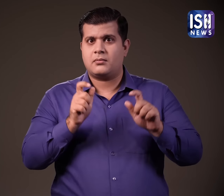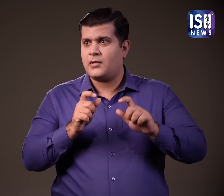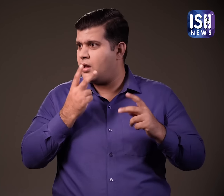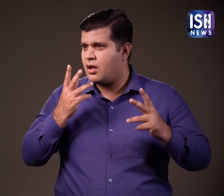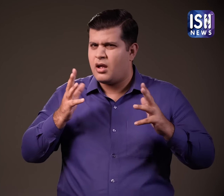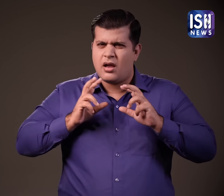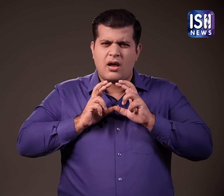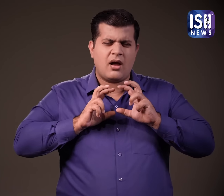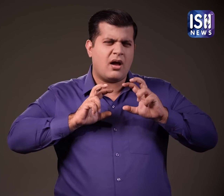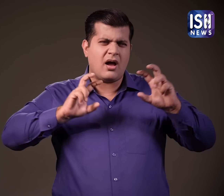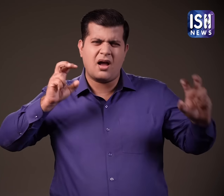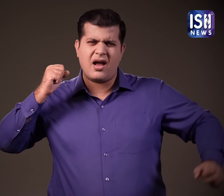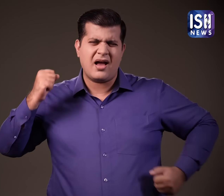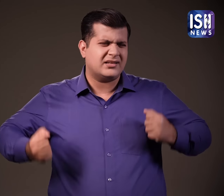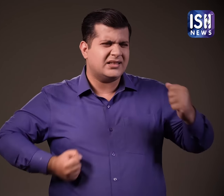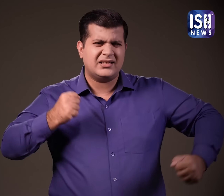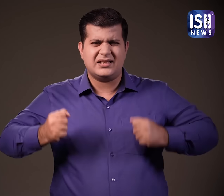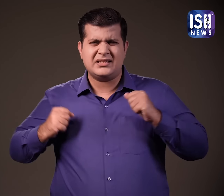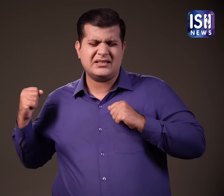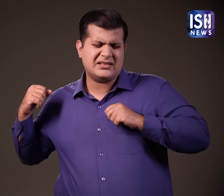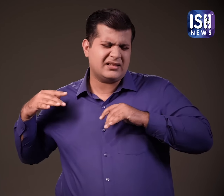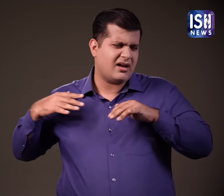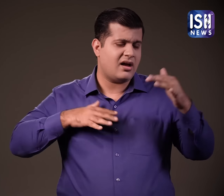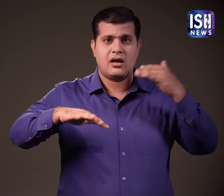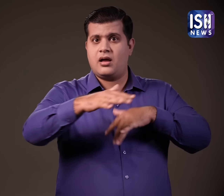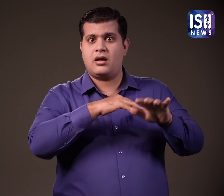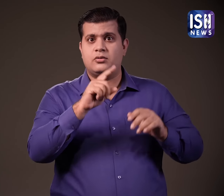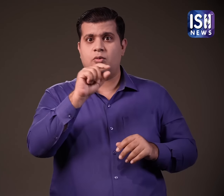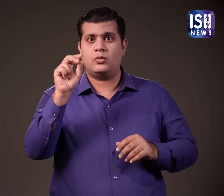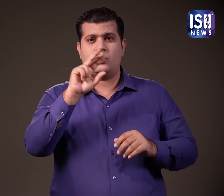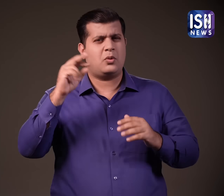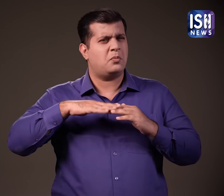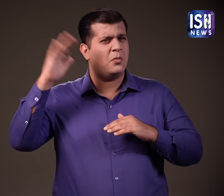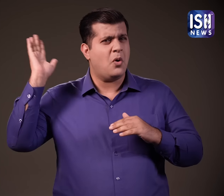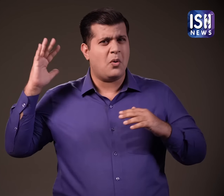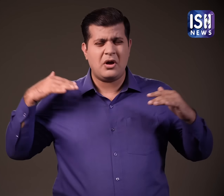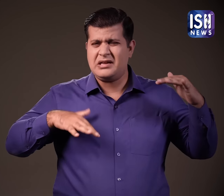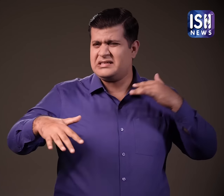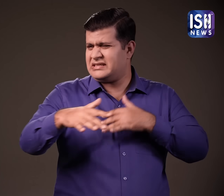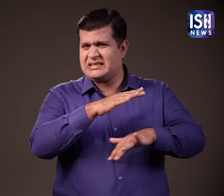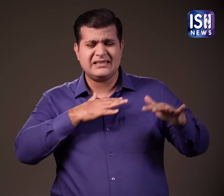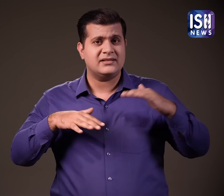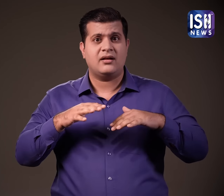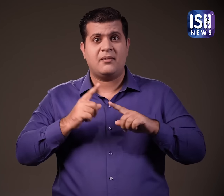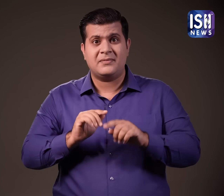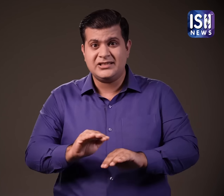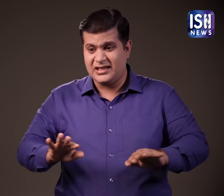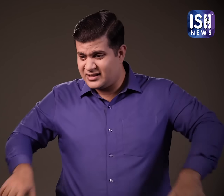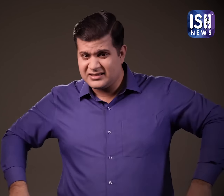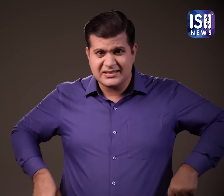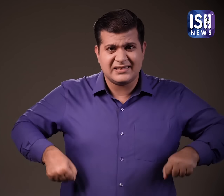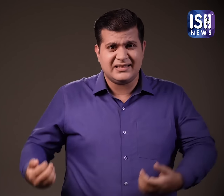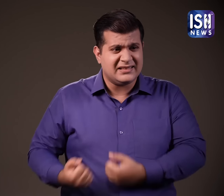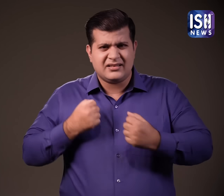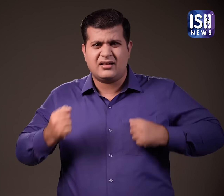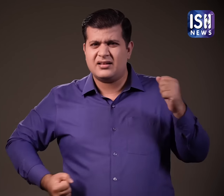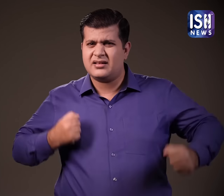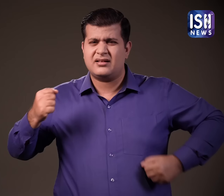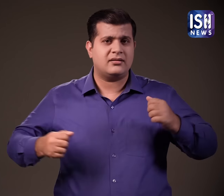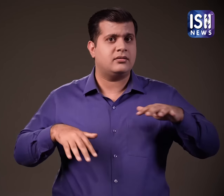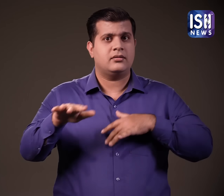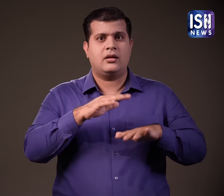When people saw this, they just shouted "Run" and hundreds of people fled the scene with their children screaming and crying.